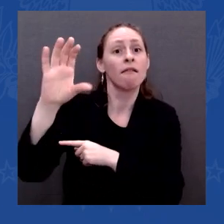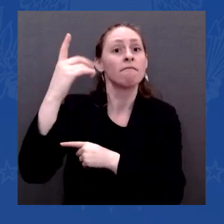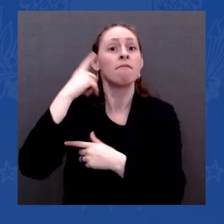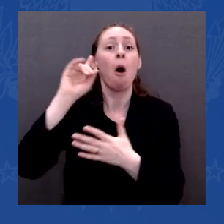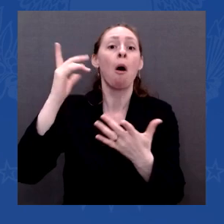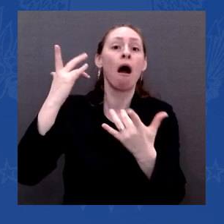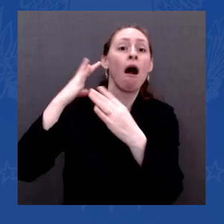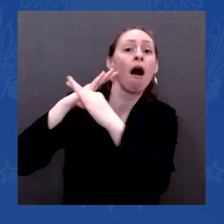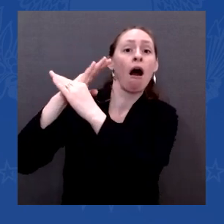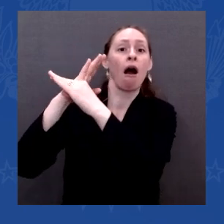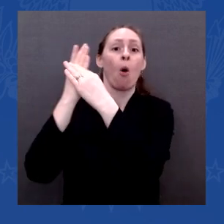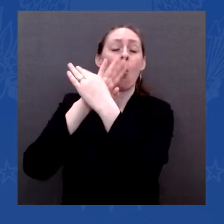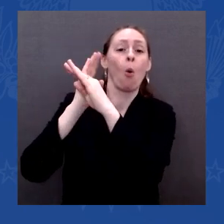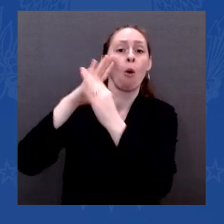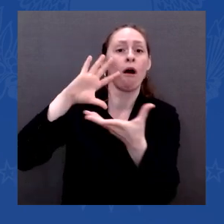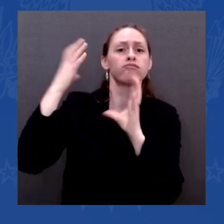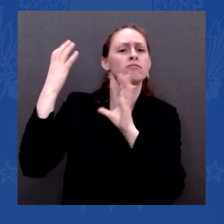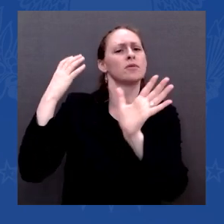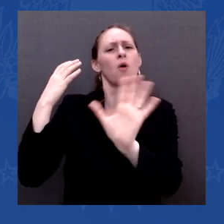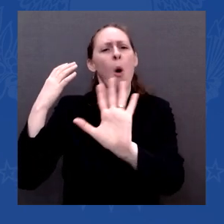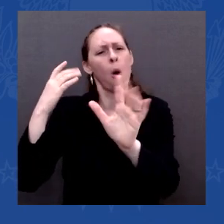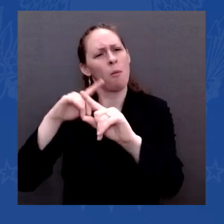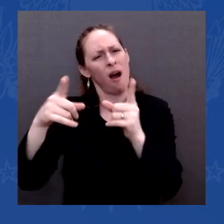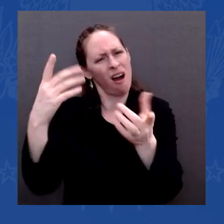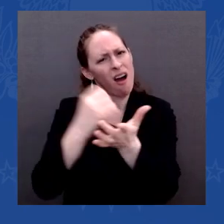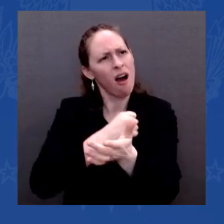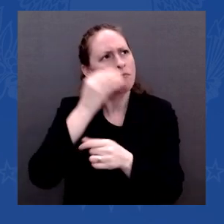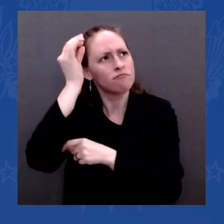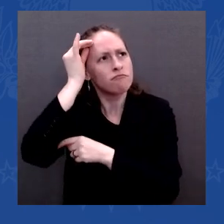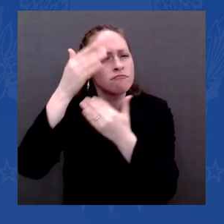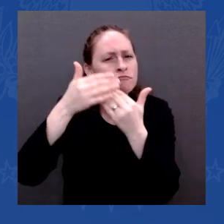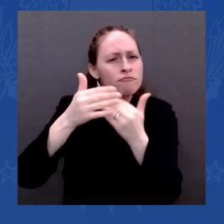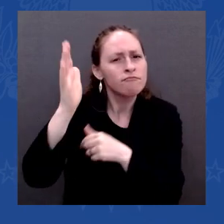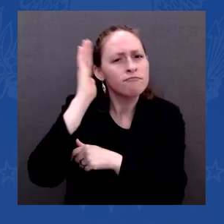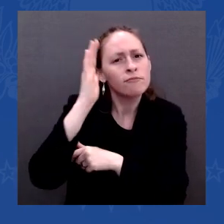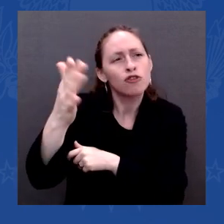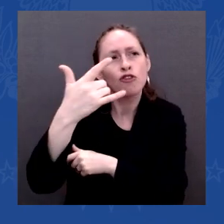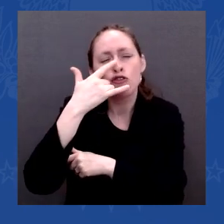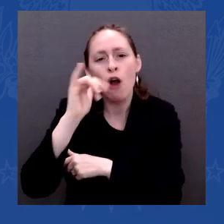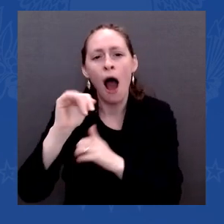Use your funds to cover childcare costs or temporary paid leave to help certain workers